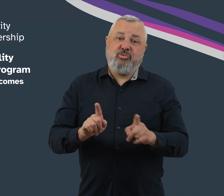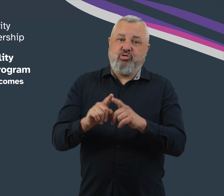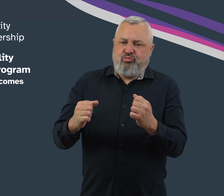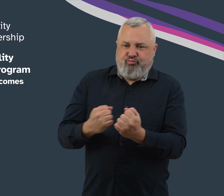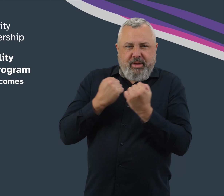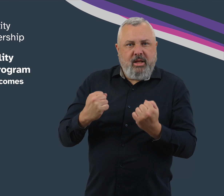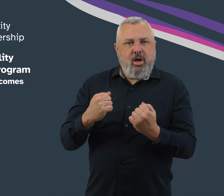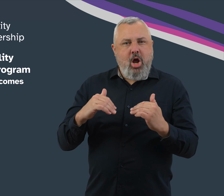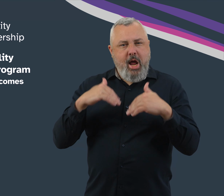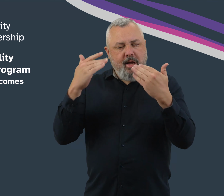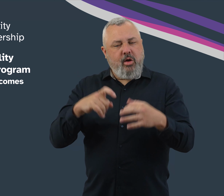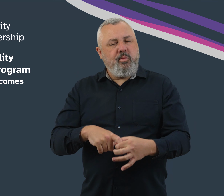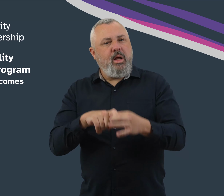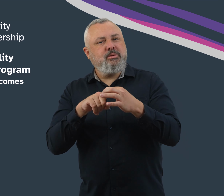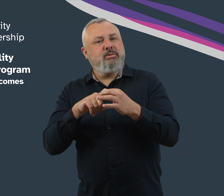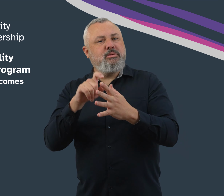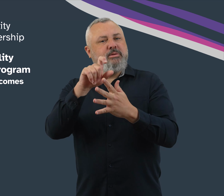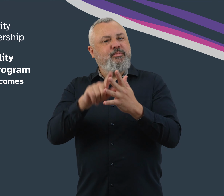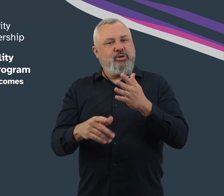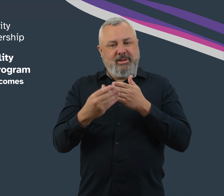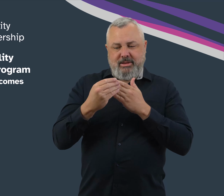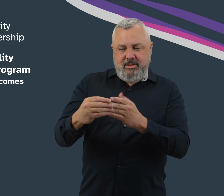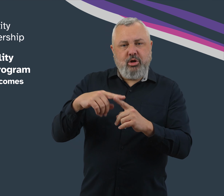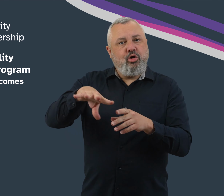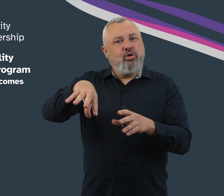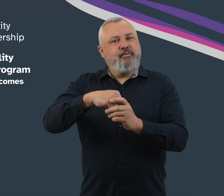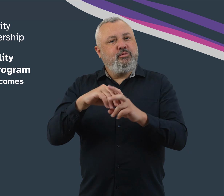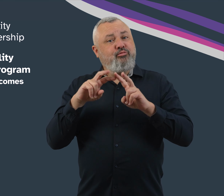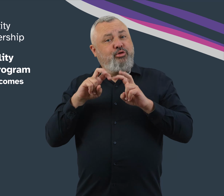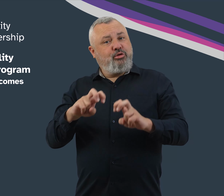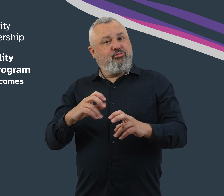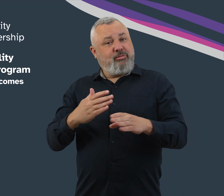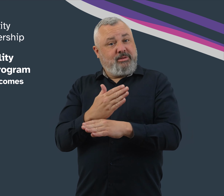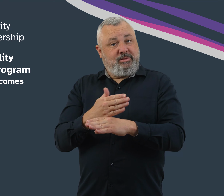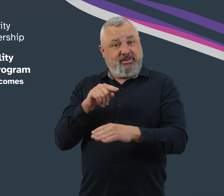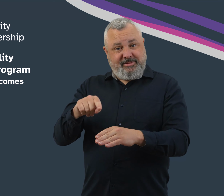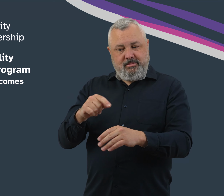strengthen practice in high-quality disability-led and inclusive research that has an